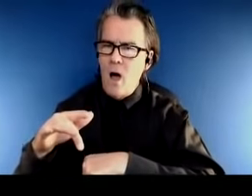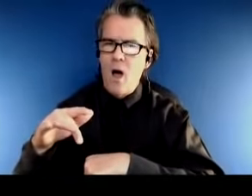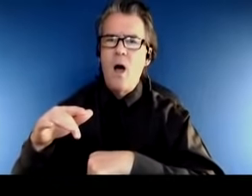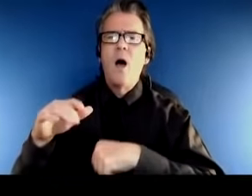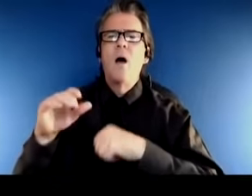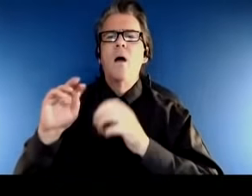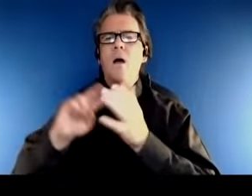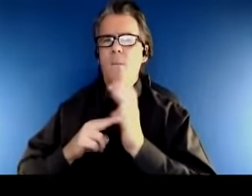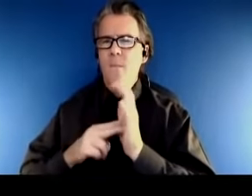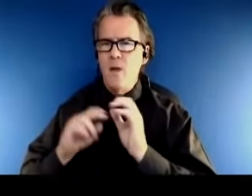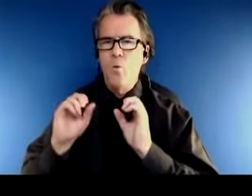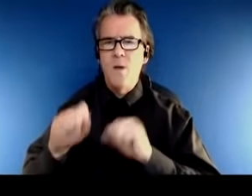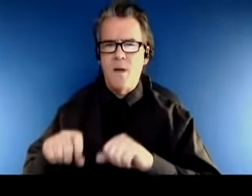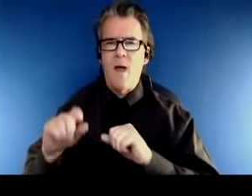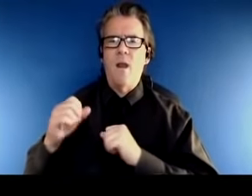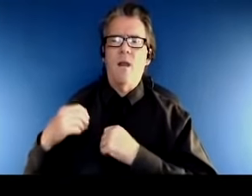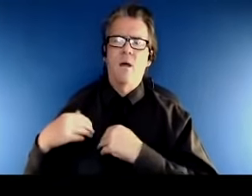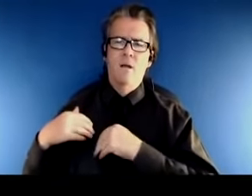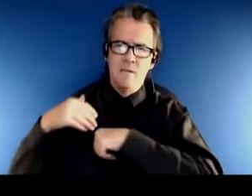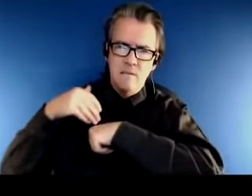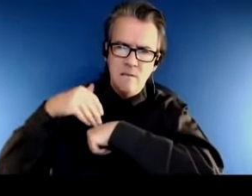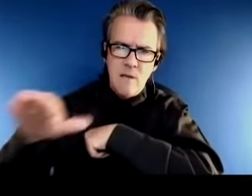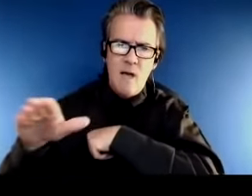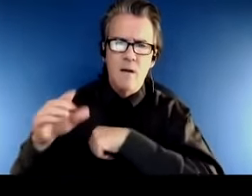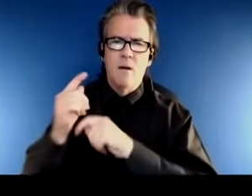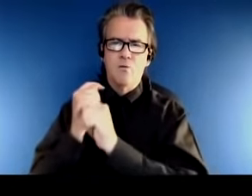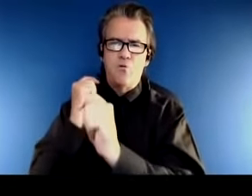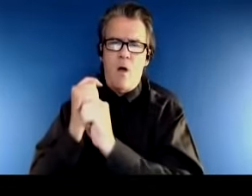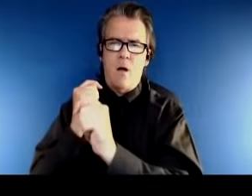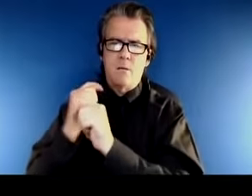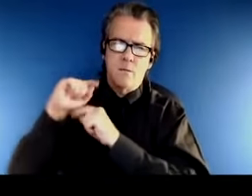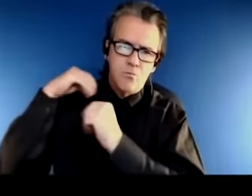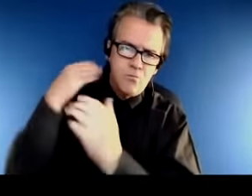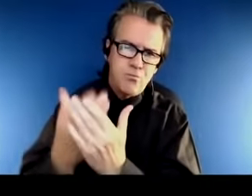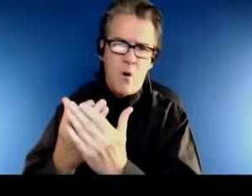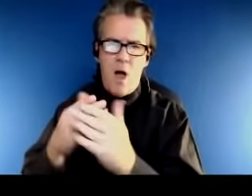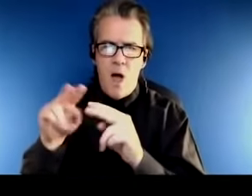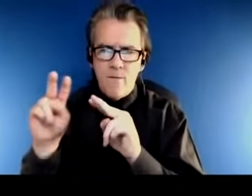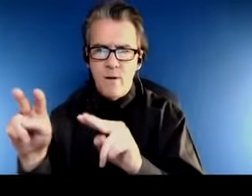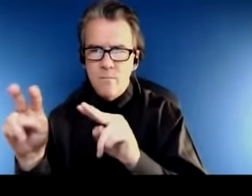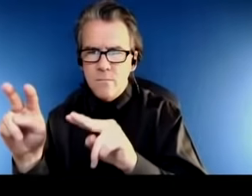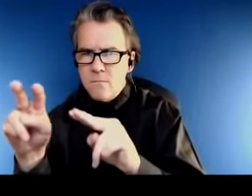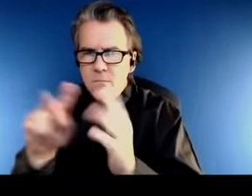and who is part of that decision-making? And then my second question would